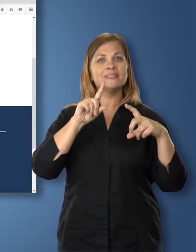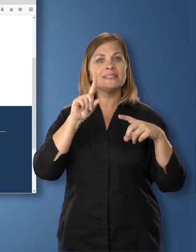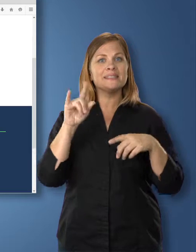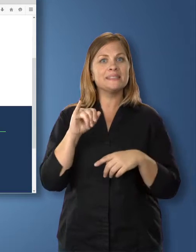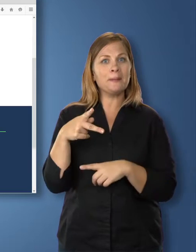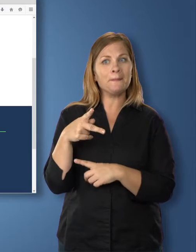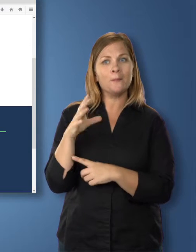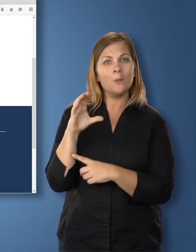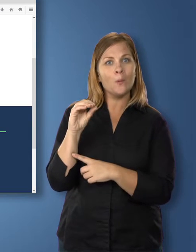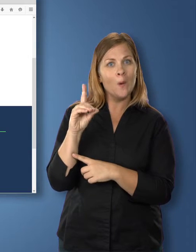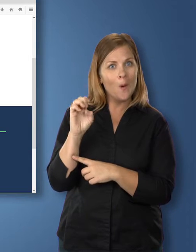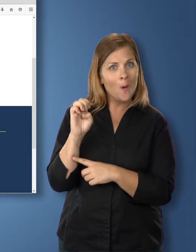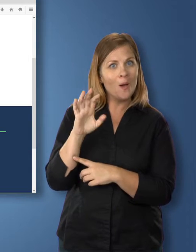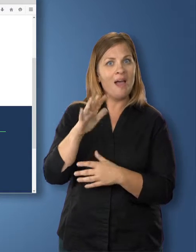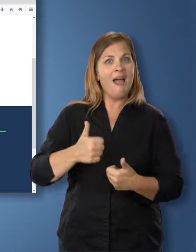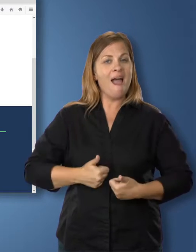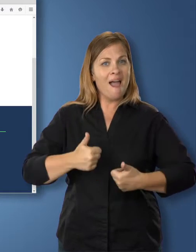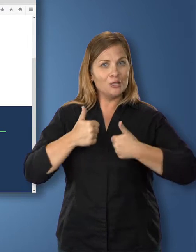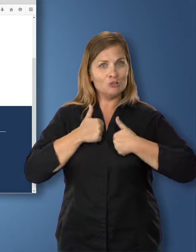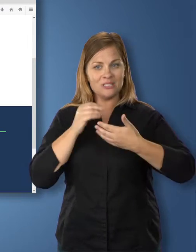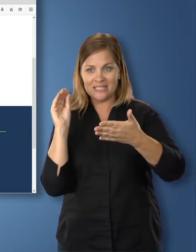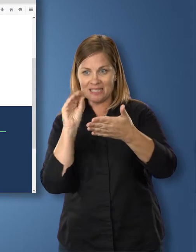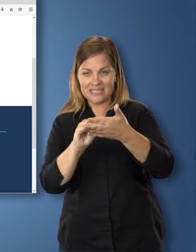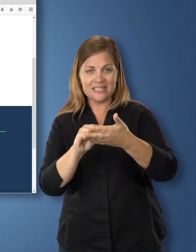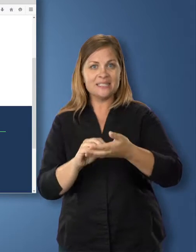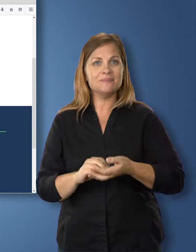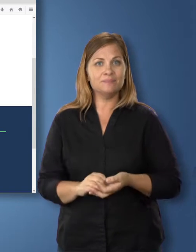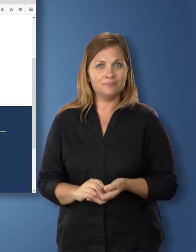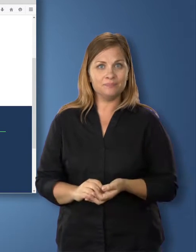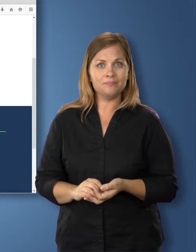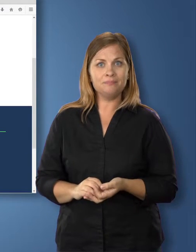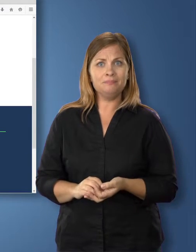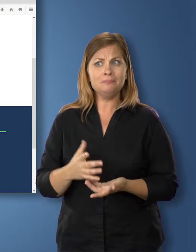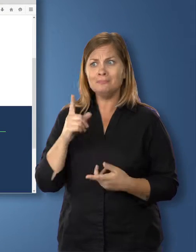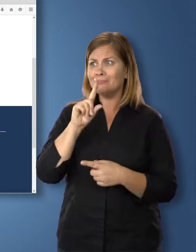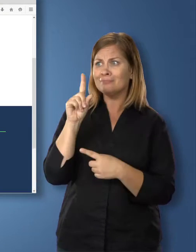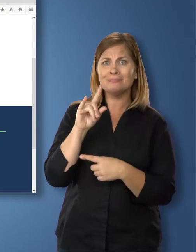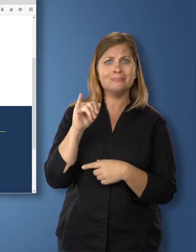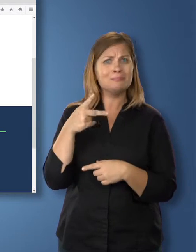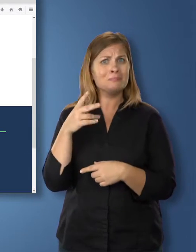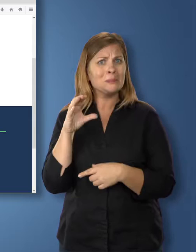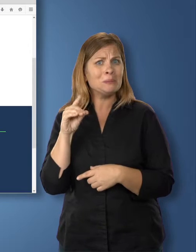Type it into the box. If you don't know your zip code, check the box below.